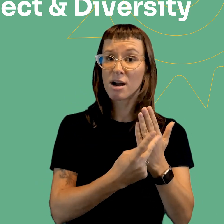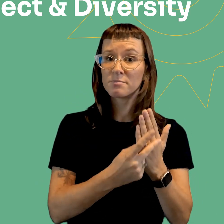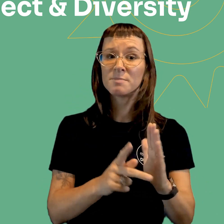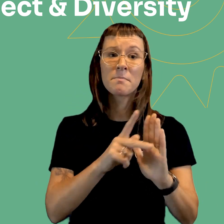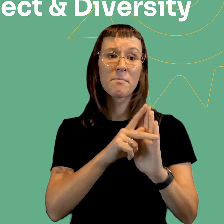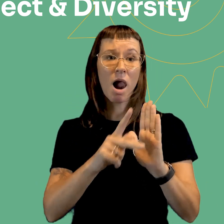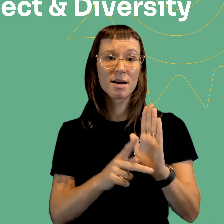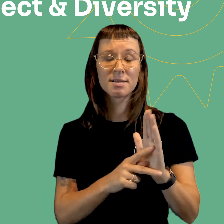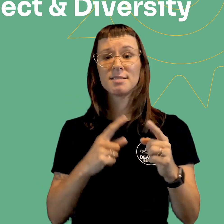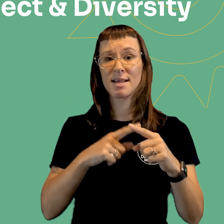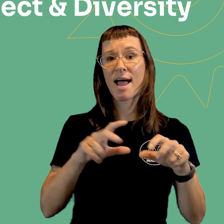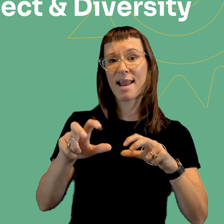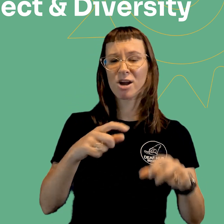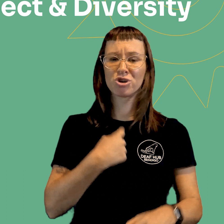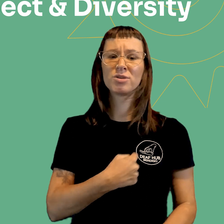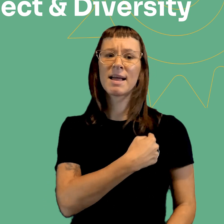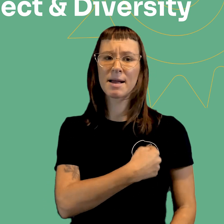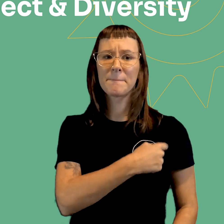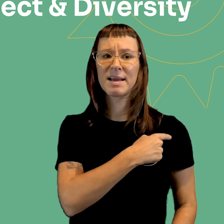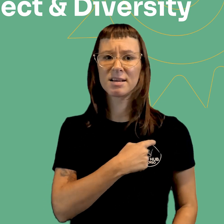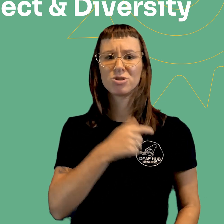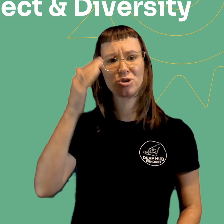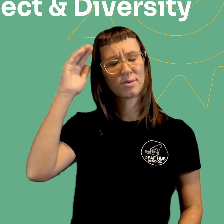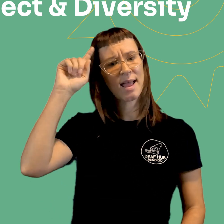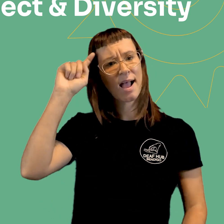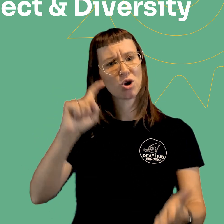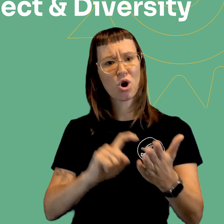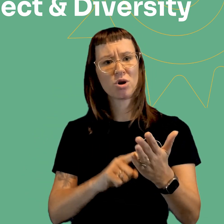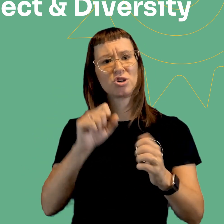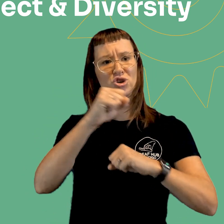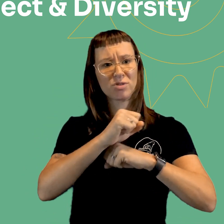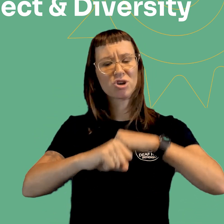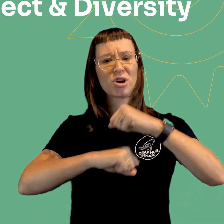Through our programs, policies and practices we are committed to addressing the structural and